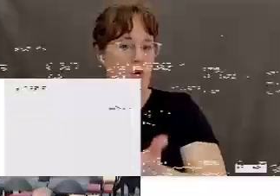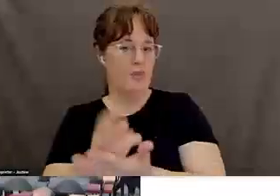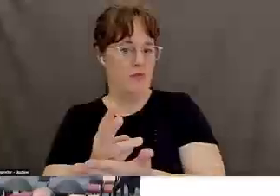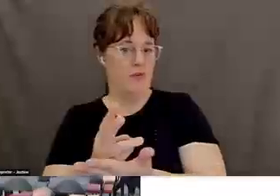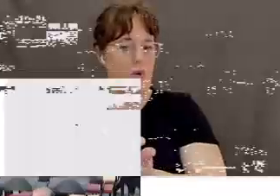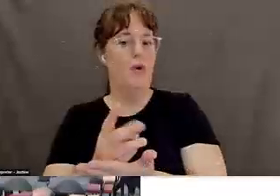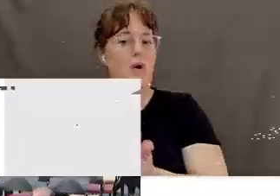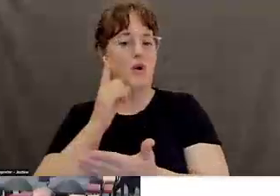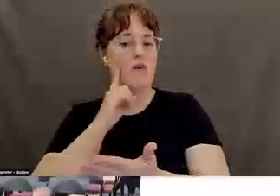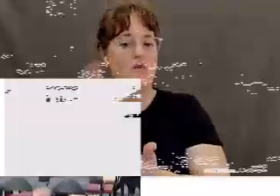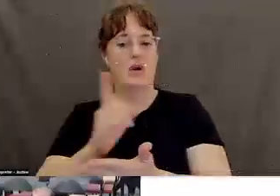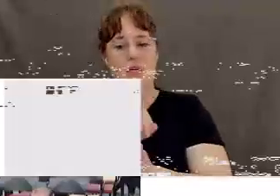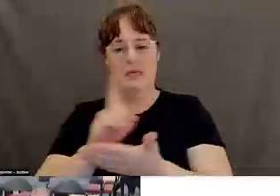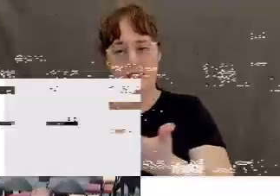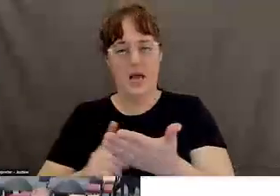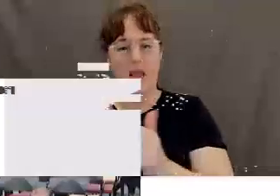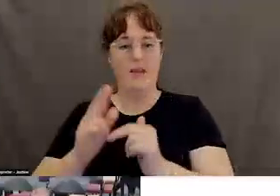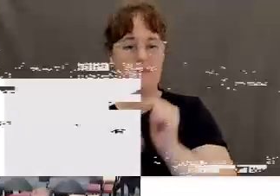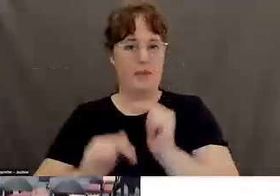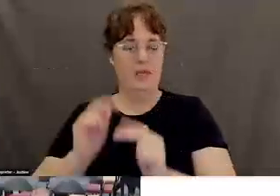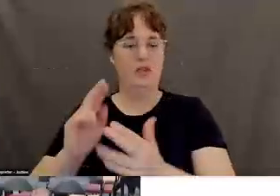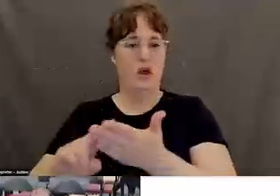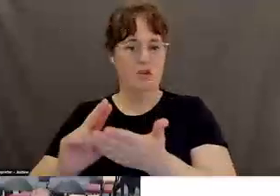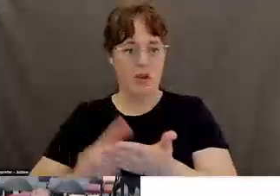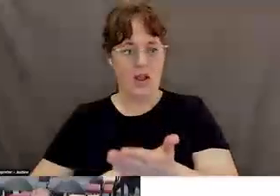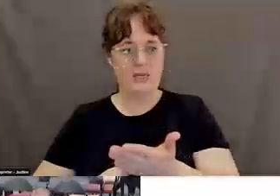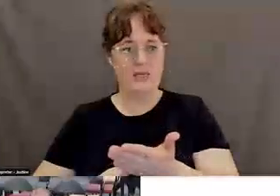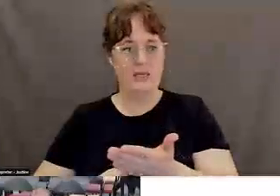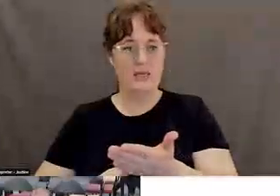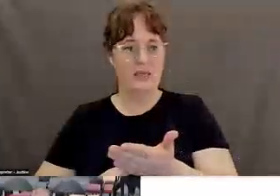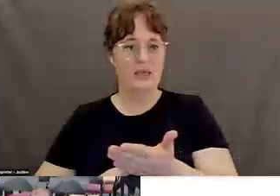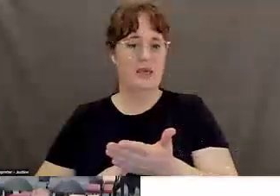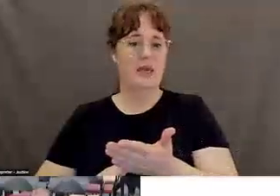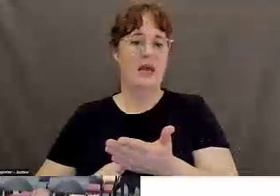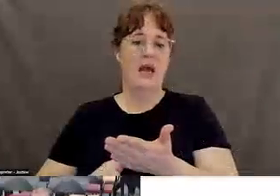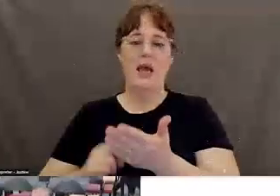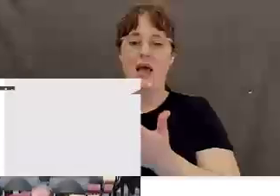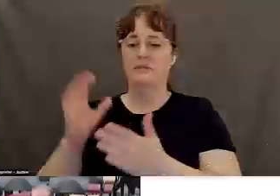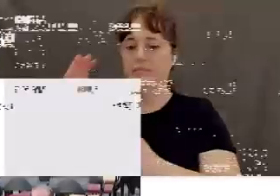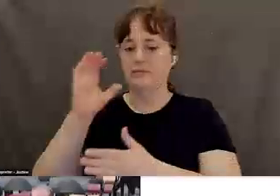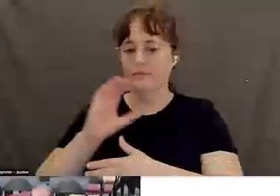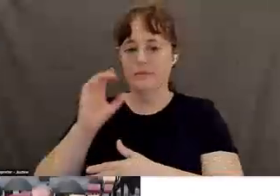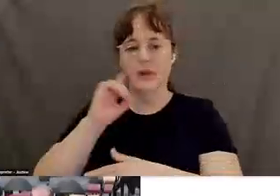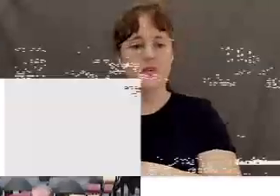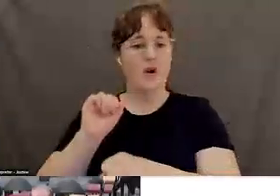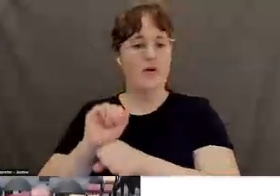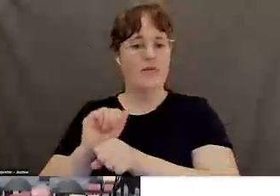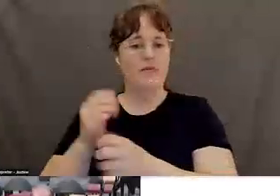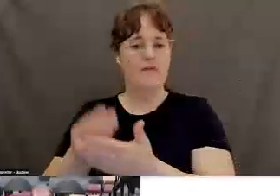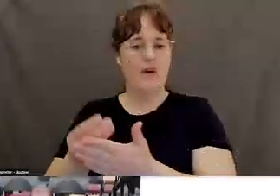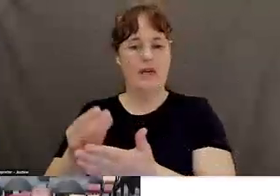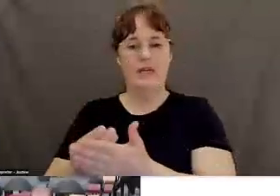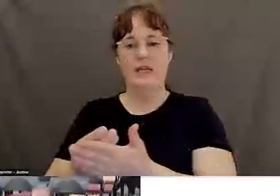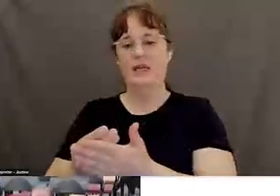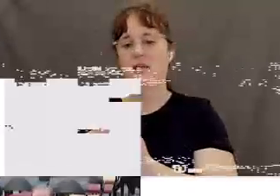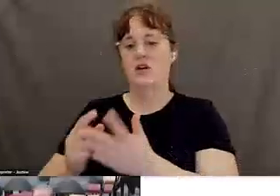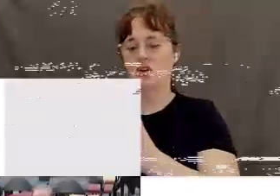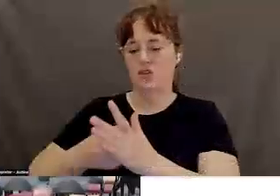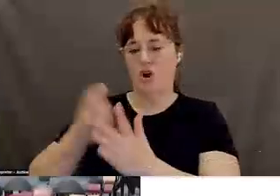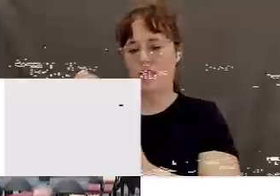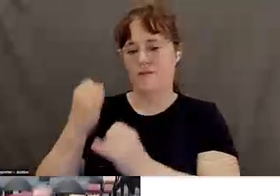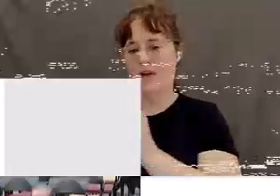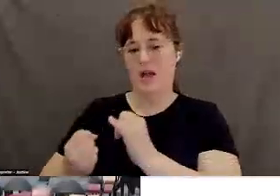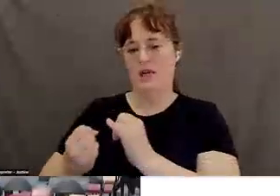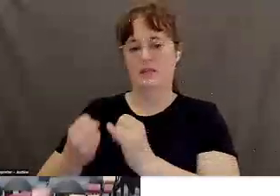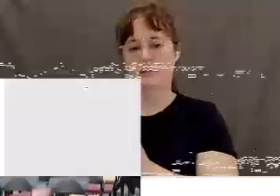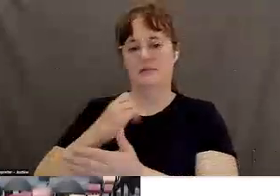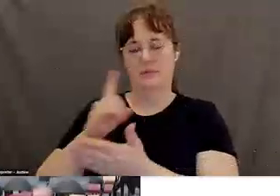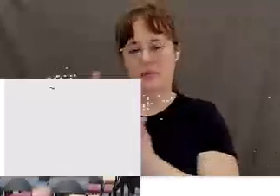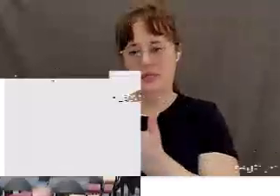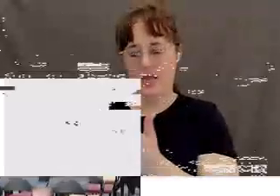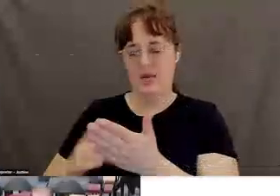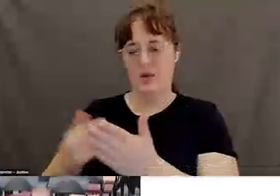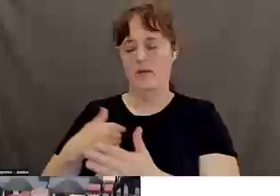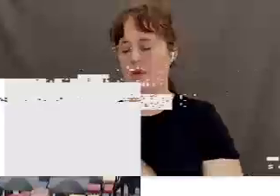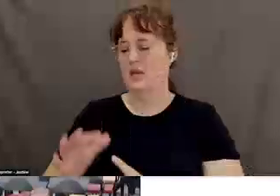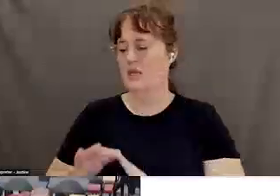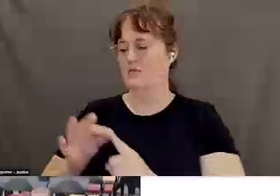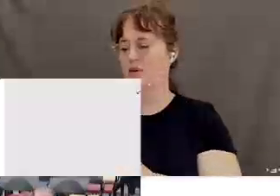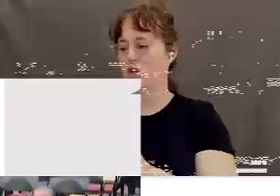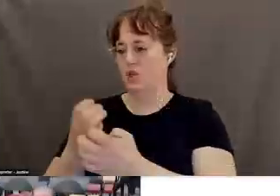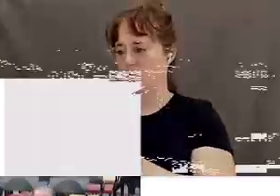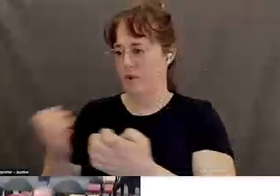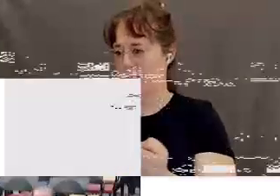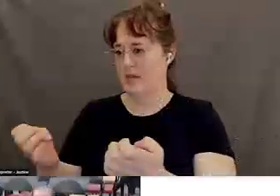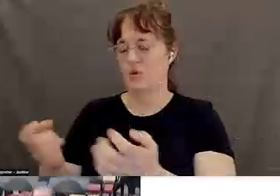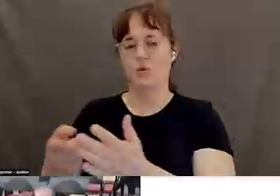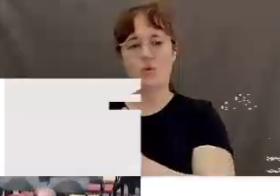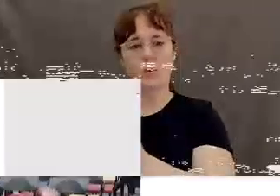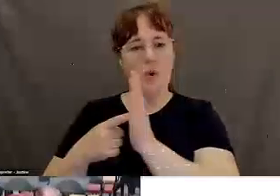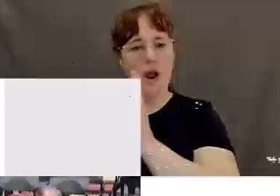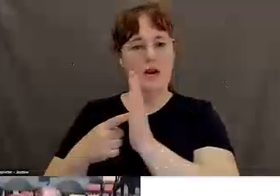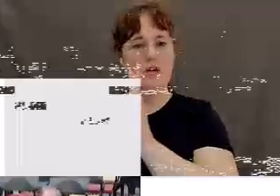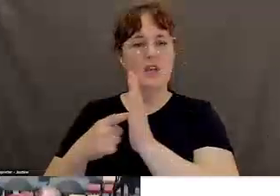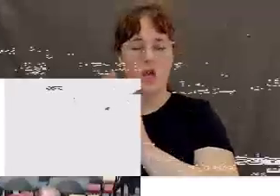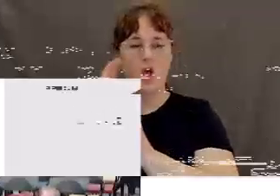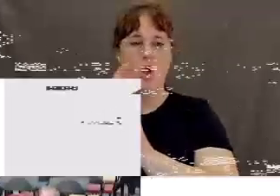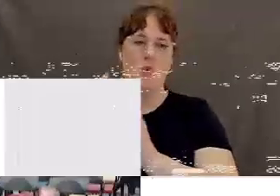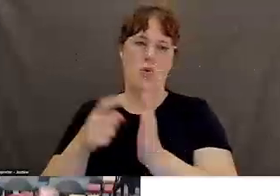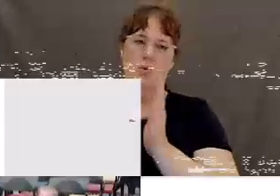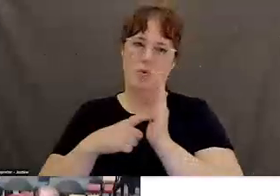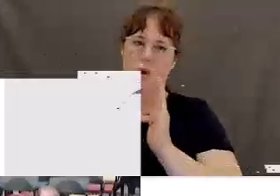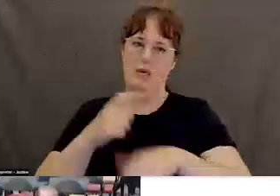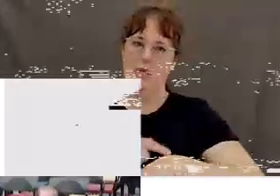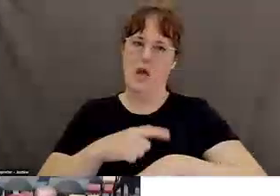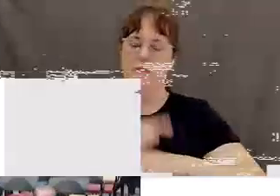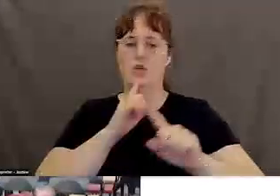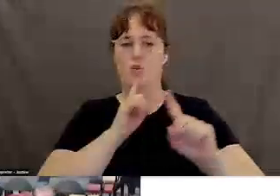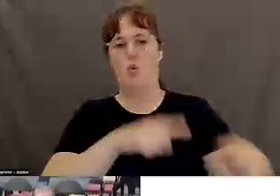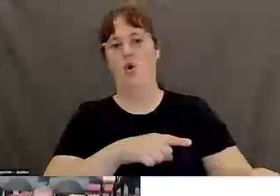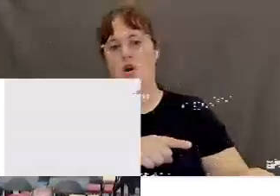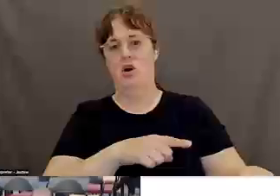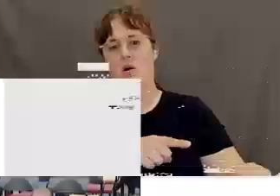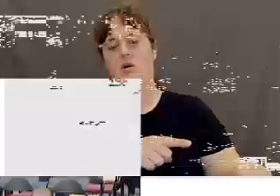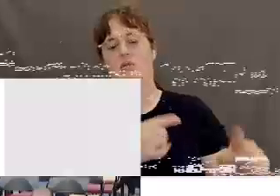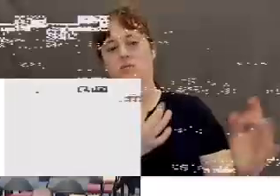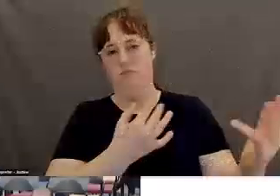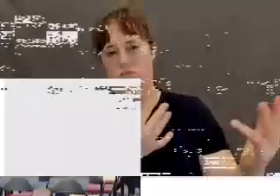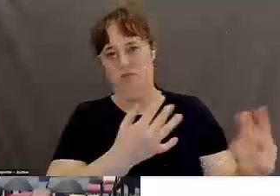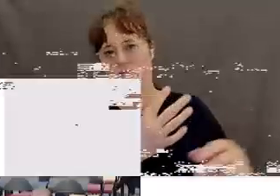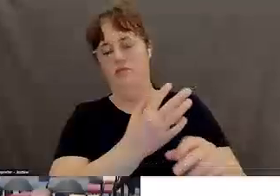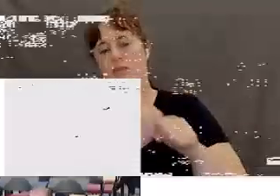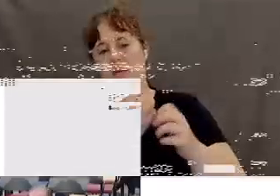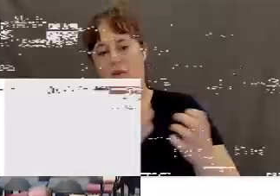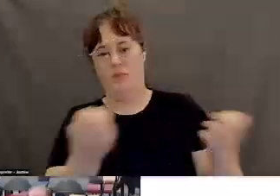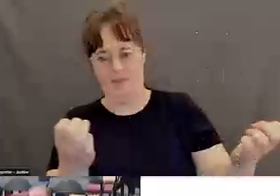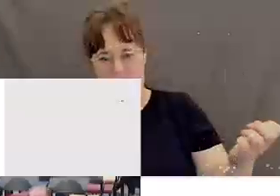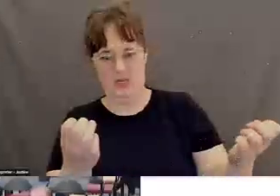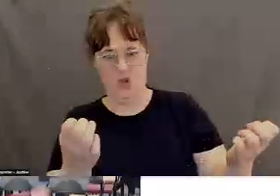Boardroom: We're also seeking funding to start some final design, site preparation, roadworks, long lead procurements. There's a number of pieces of specialized equipment required for the facility that will really take us a long time to order, and we want to place those orders sooner rather than later, so at the end of the project, we don't have any issues there.